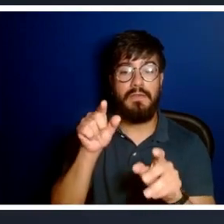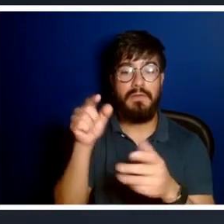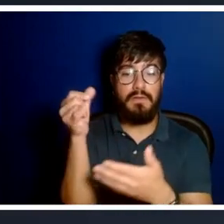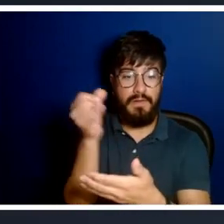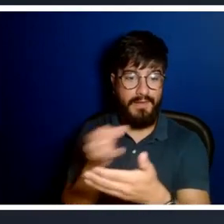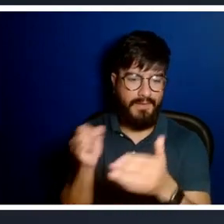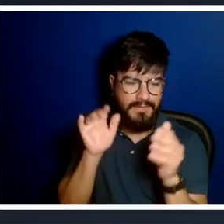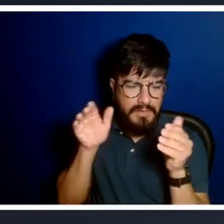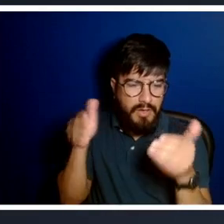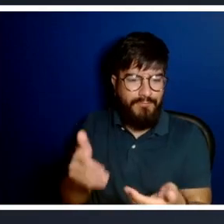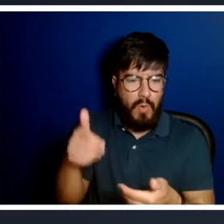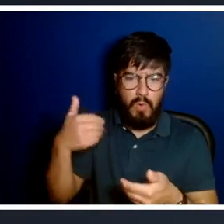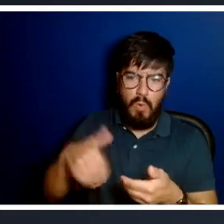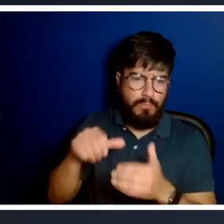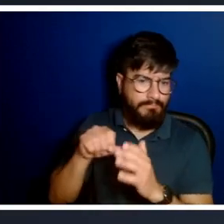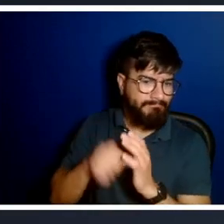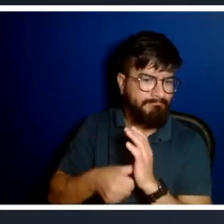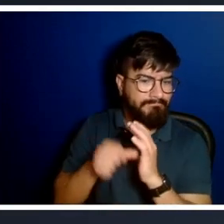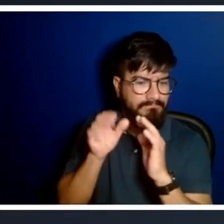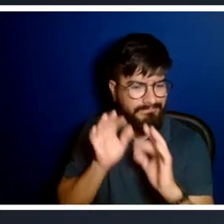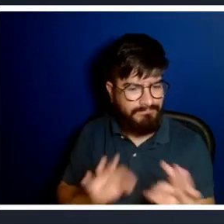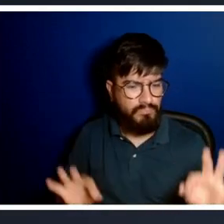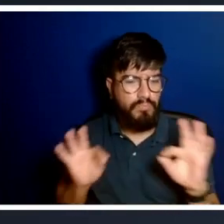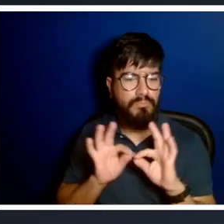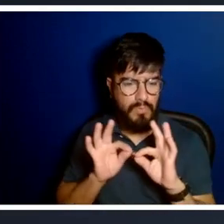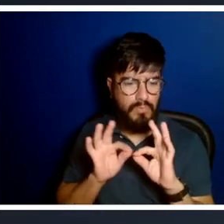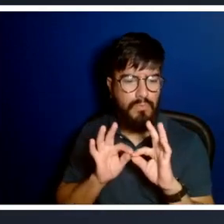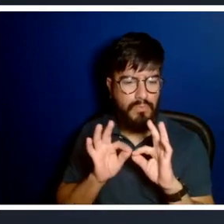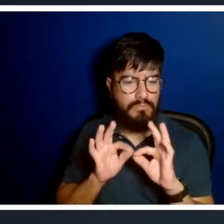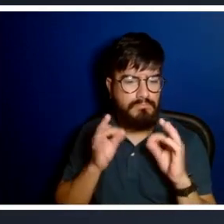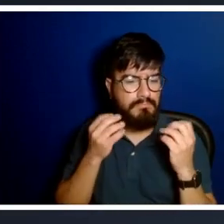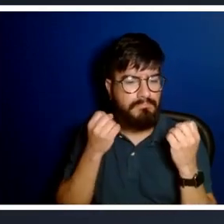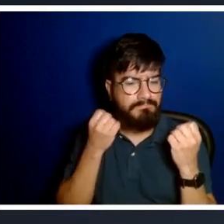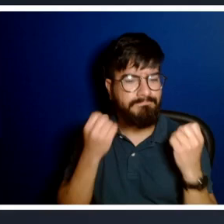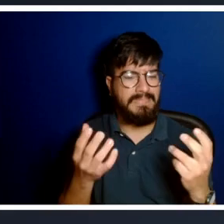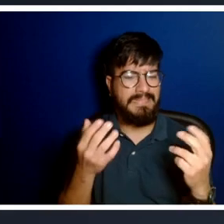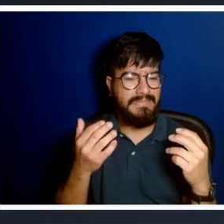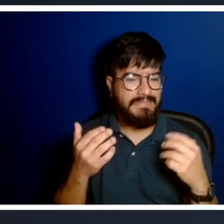for our festival. We offered a variety of activities that encourage visitors to go